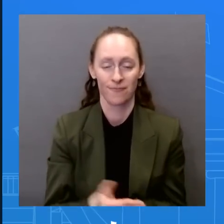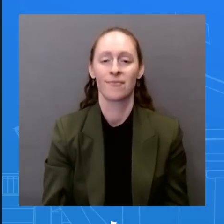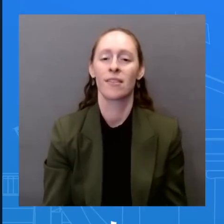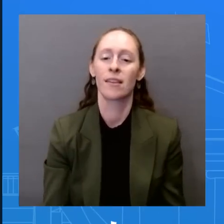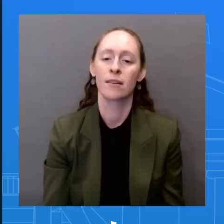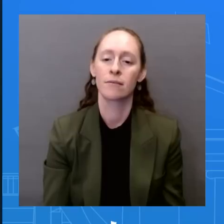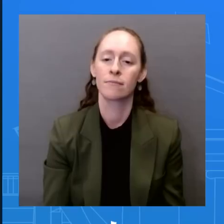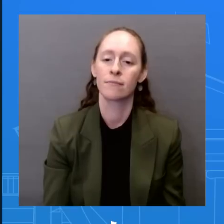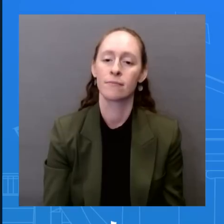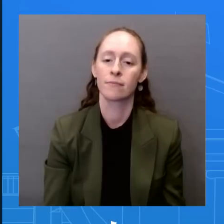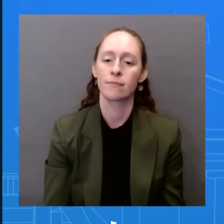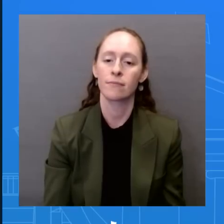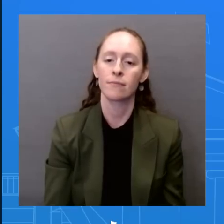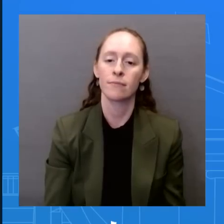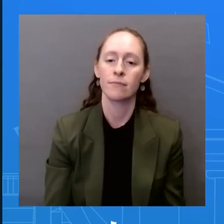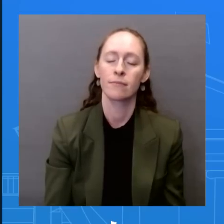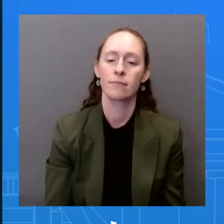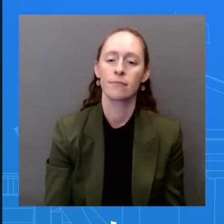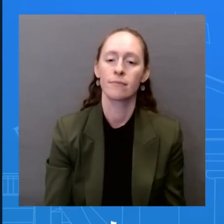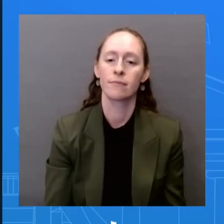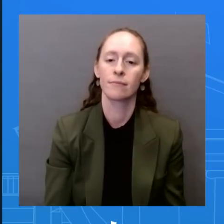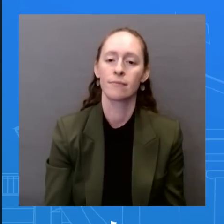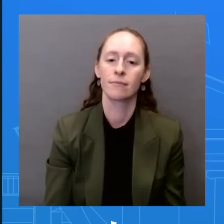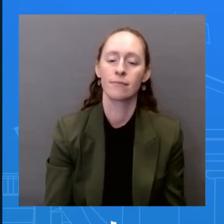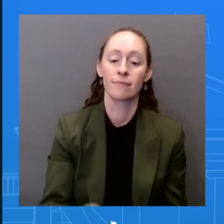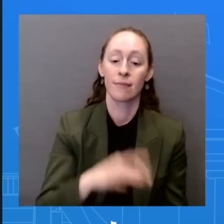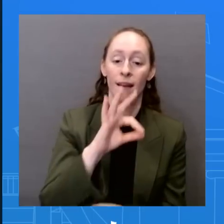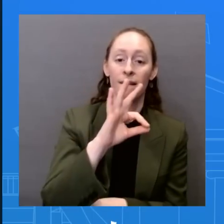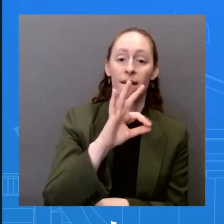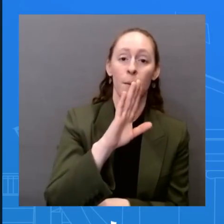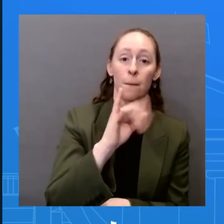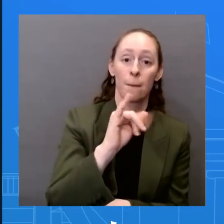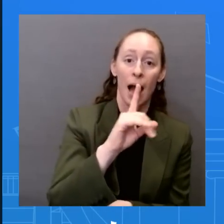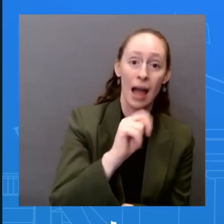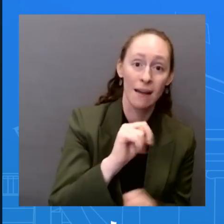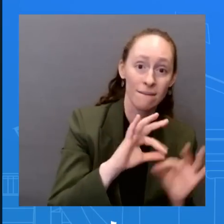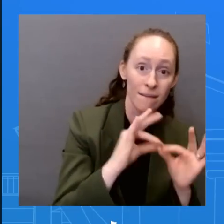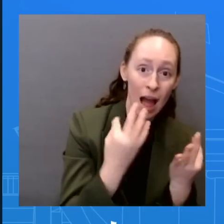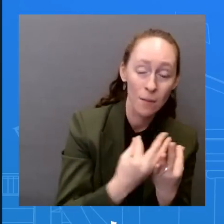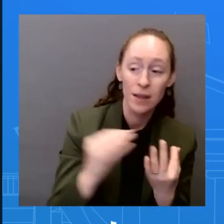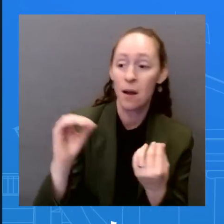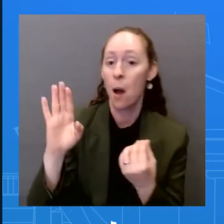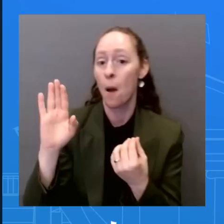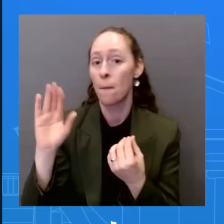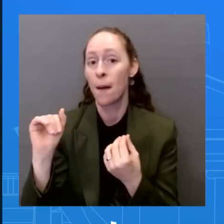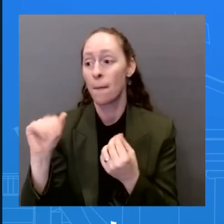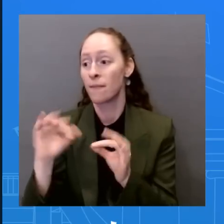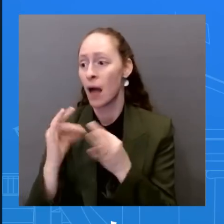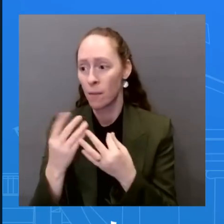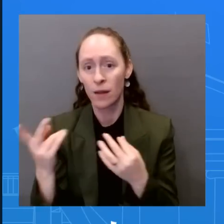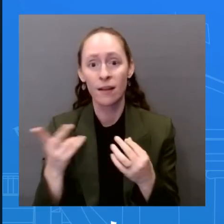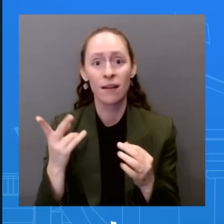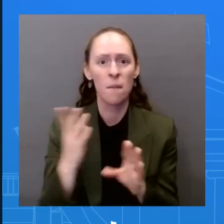Ms. Jean-Pierre: Yeah, one thing I can say -- and I believe one of the Presidents mentioned it while they were speaking -- is they had lunch.